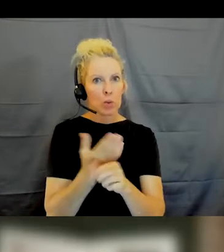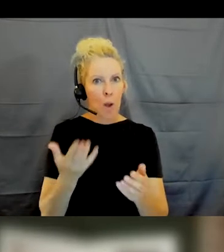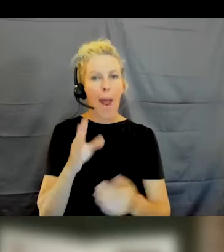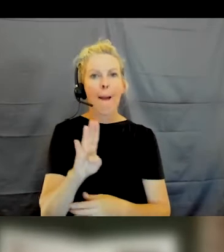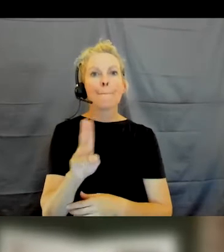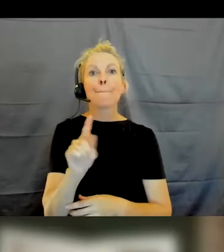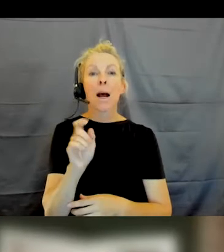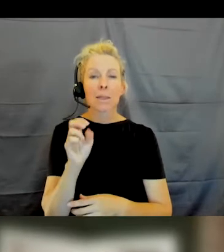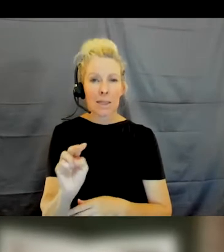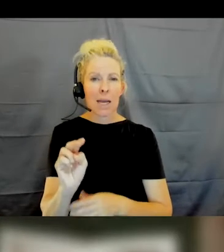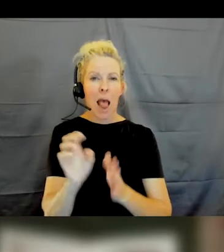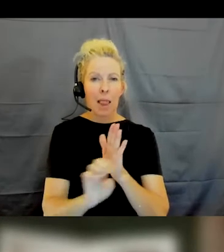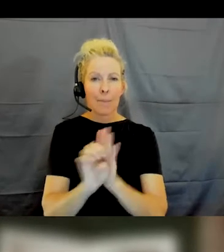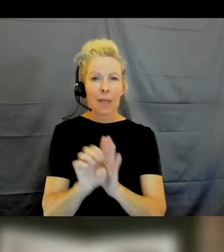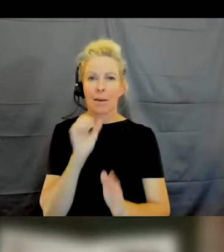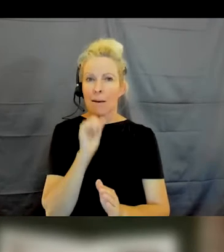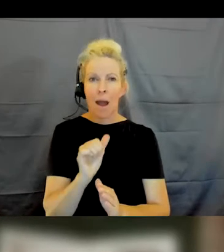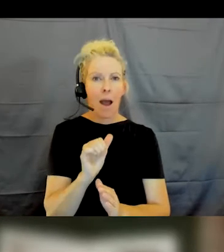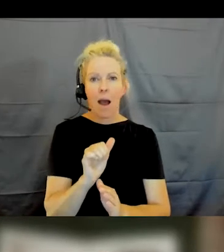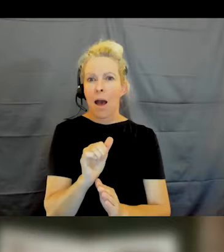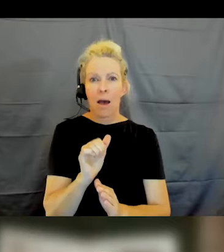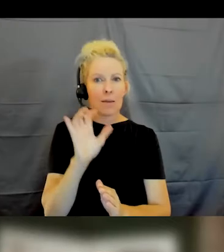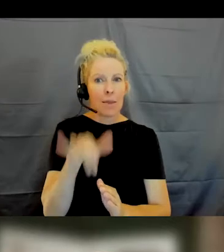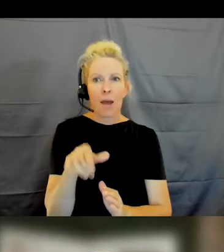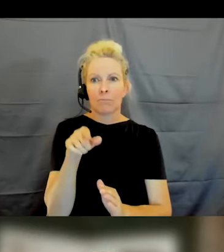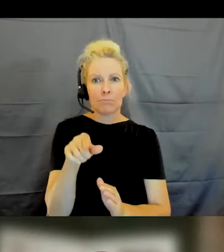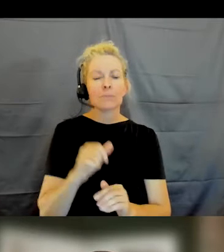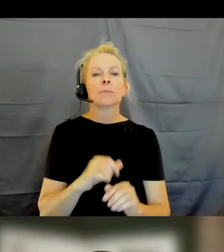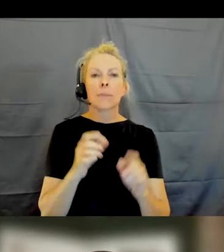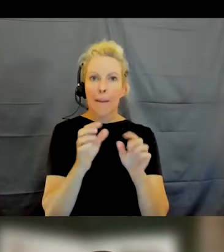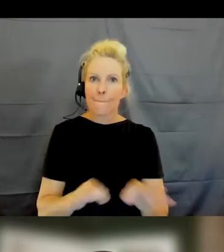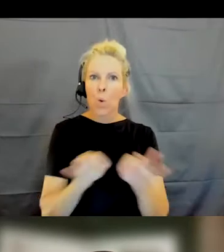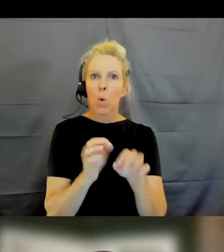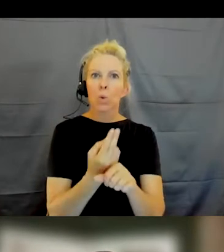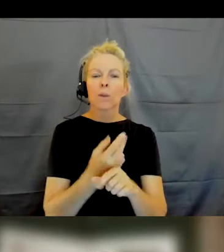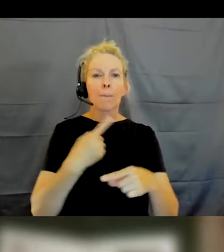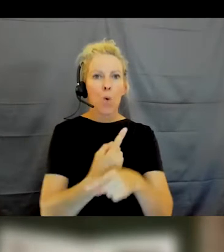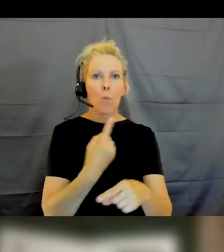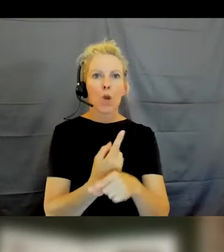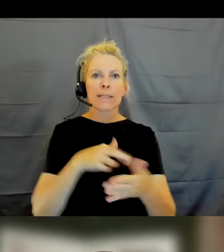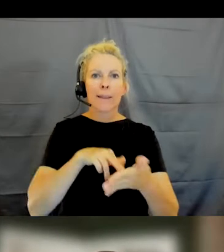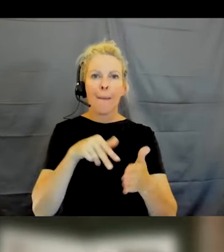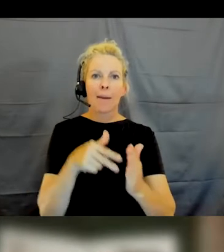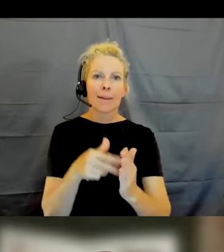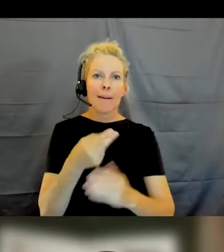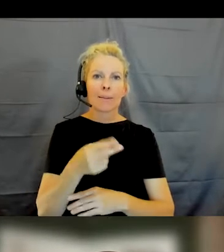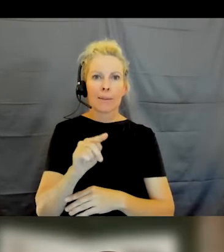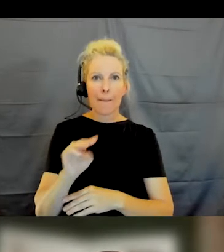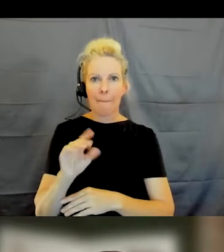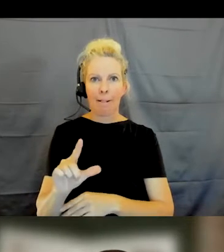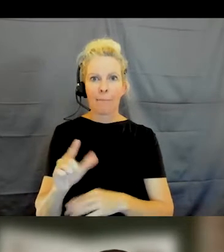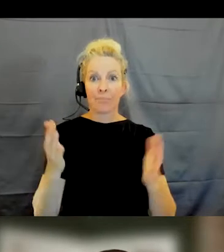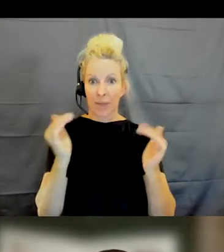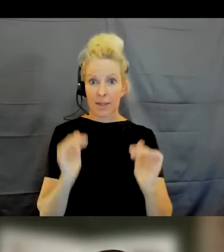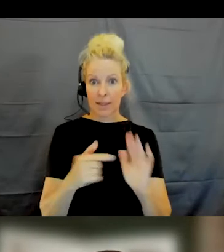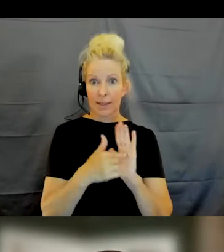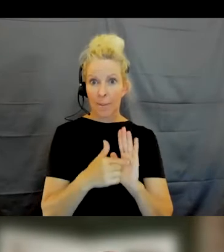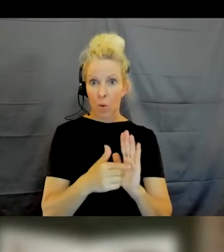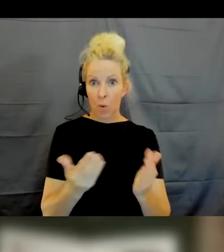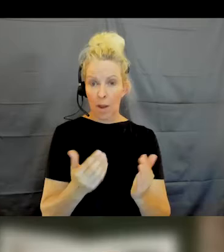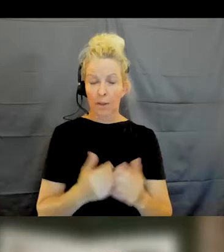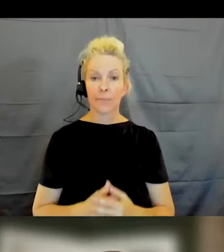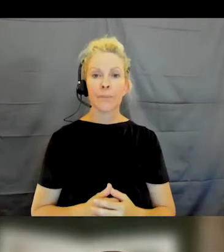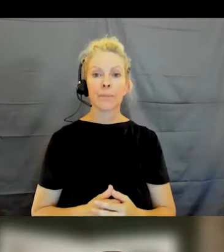so we need to use the appropriate semantic HTML. Now, the next example below it is, again, a div